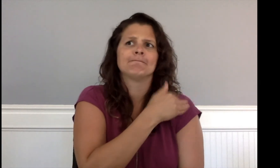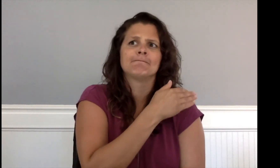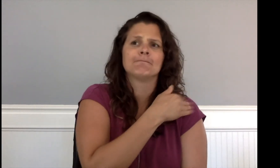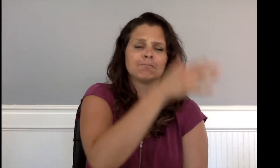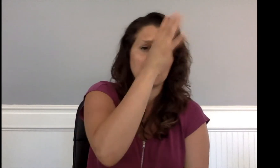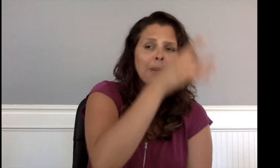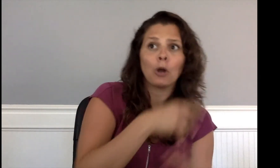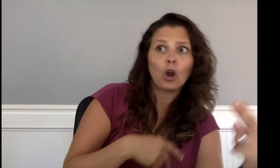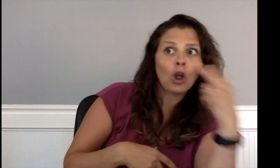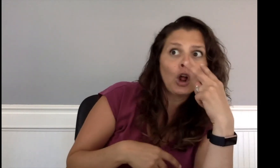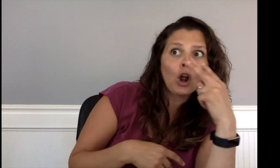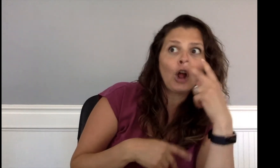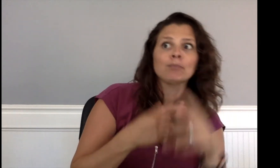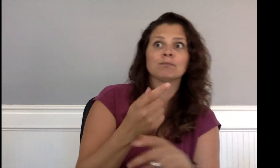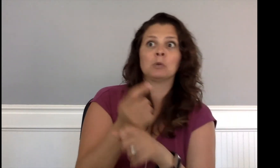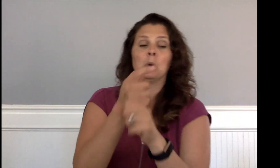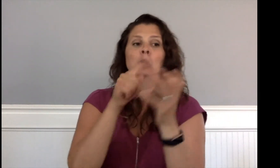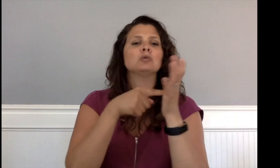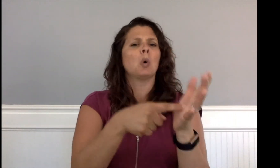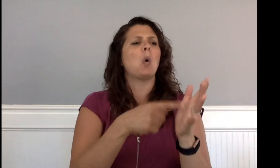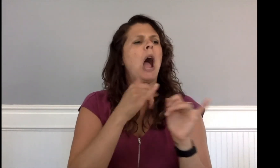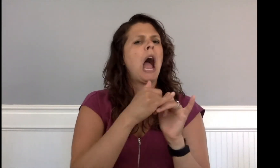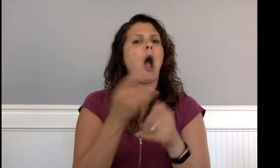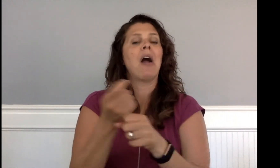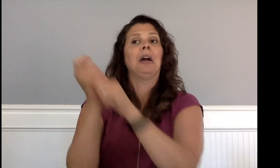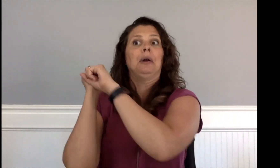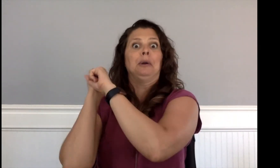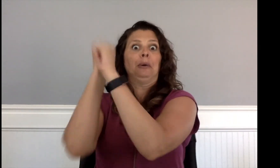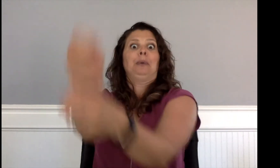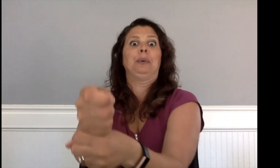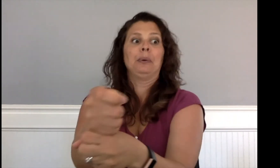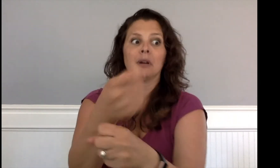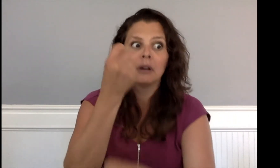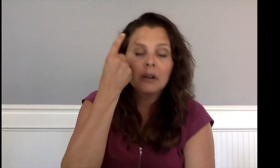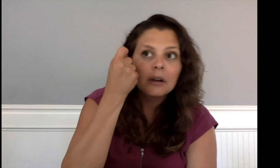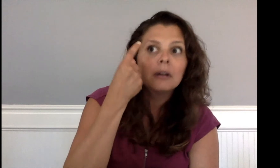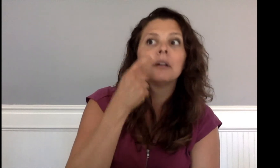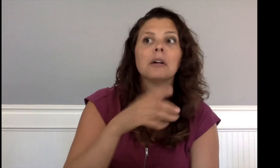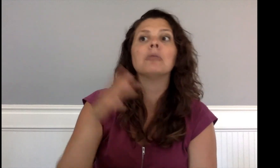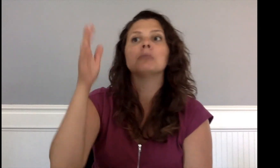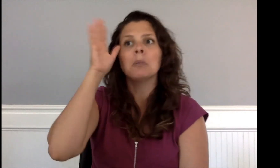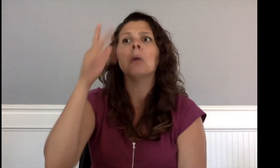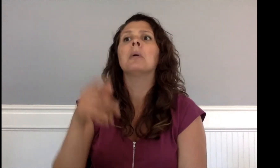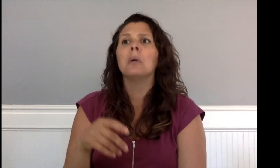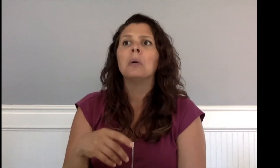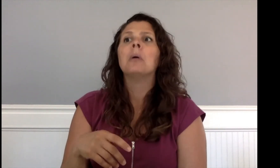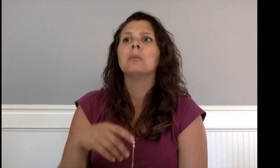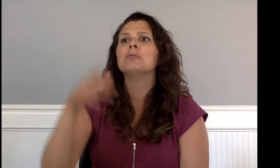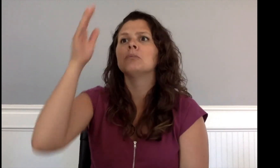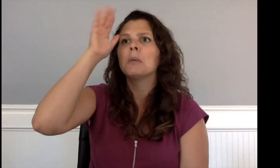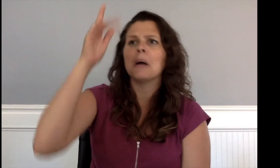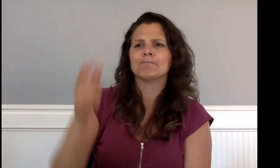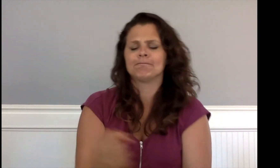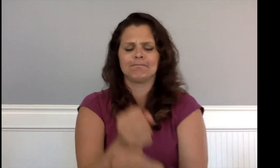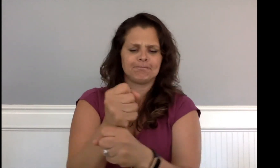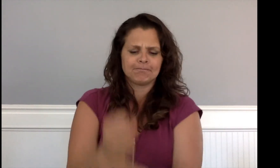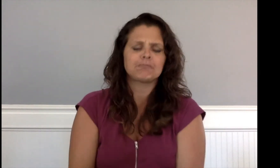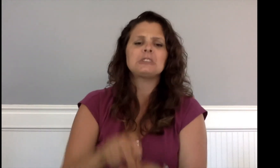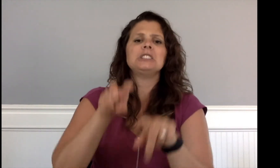Frog tapped Grandpa Tickler on the shoulder to make sure he was looking at her. Then, with gestures, she showed Grandpa Tickler how to cast the fishing line.